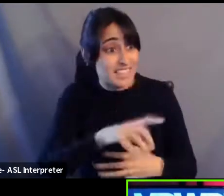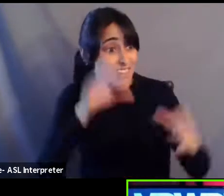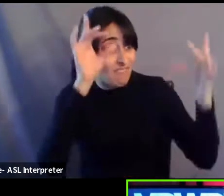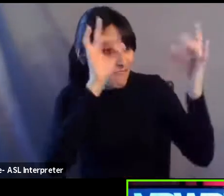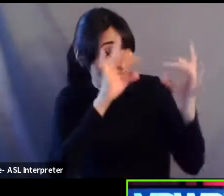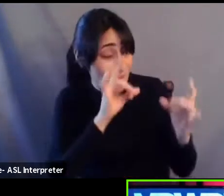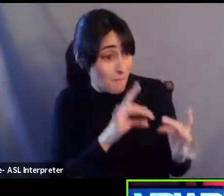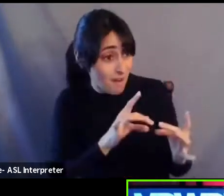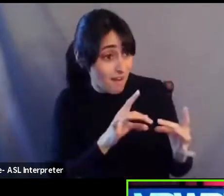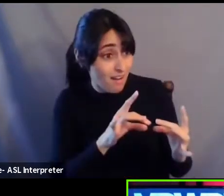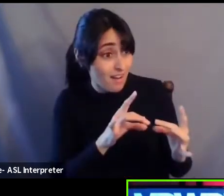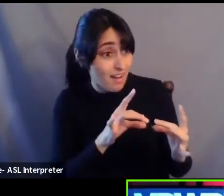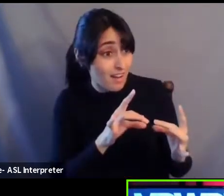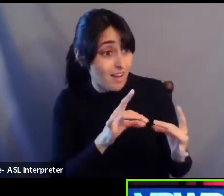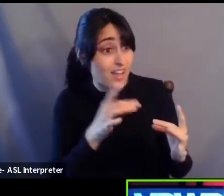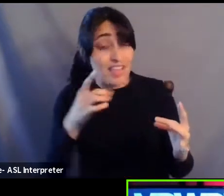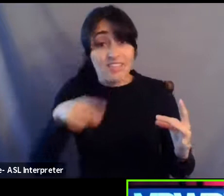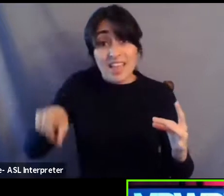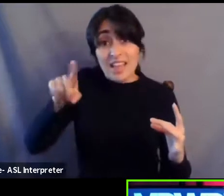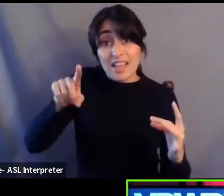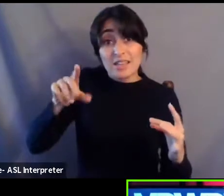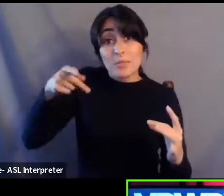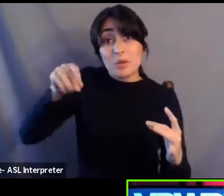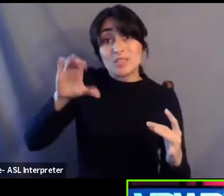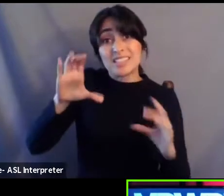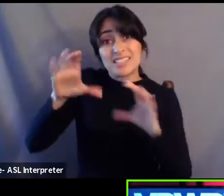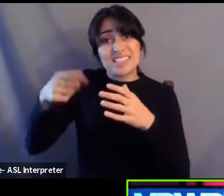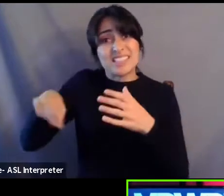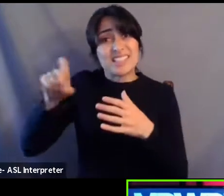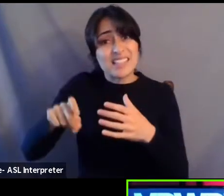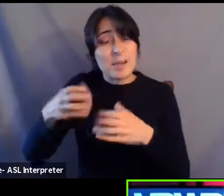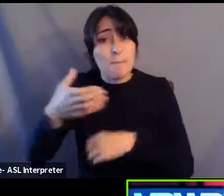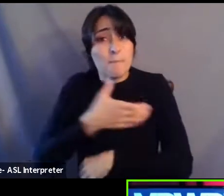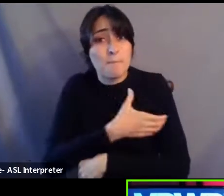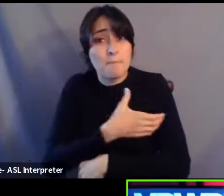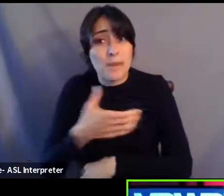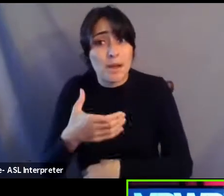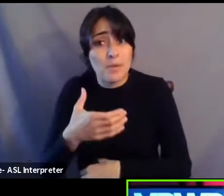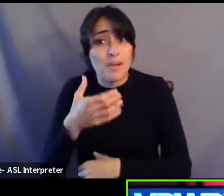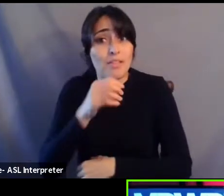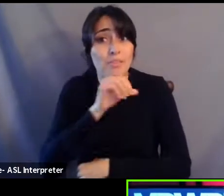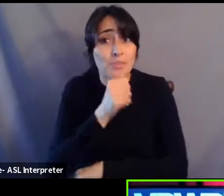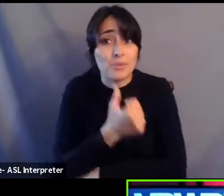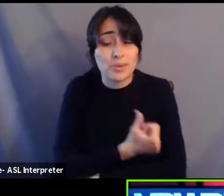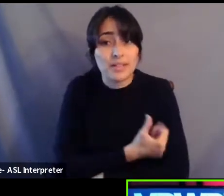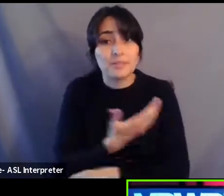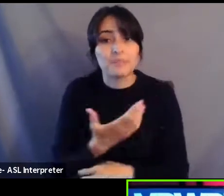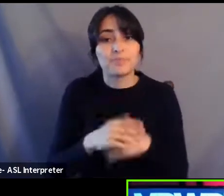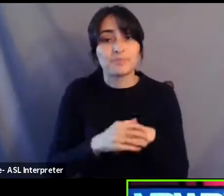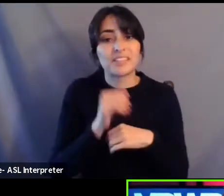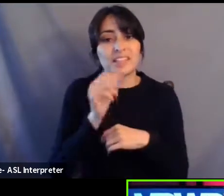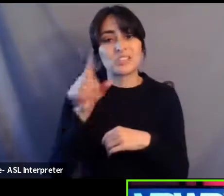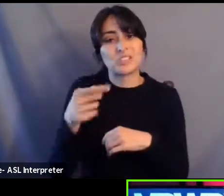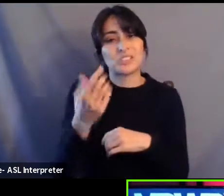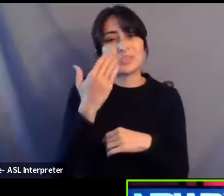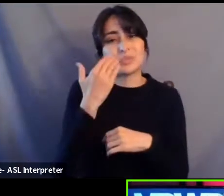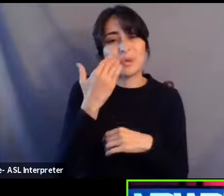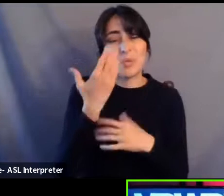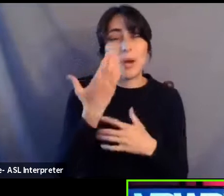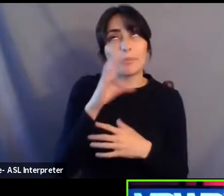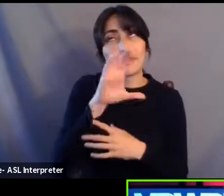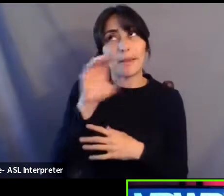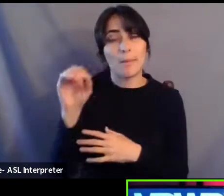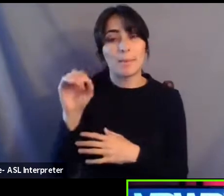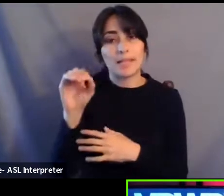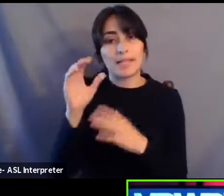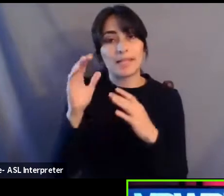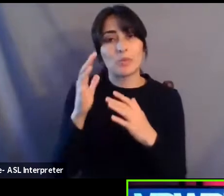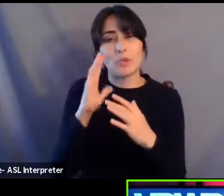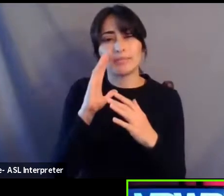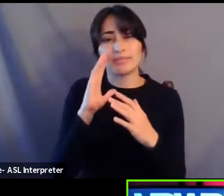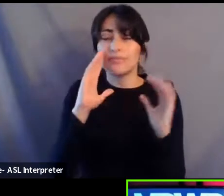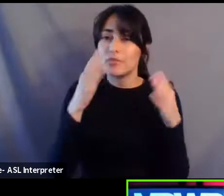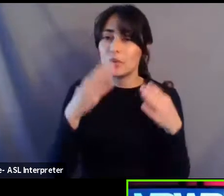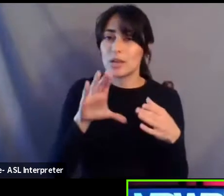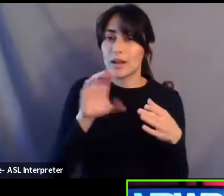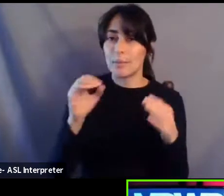power to change these systems. Let's talk about it on a company level. A lot of companies will say